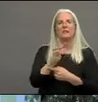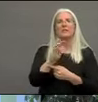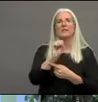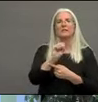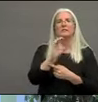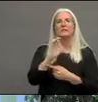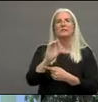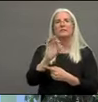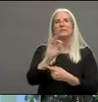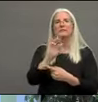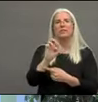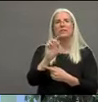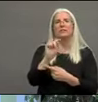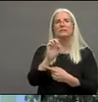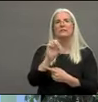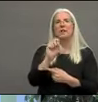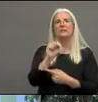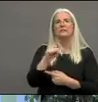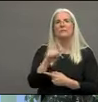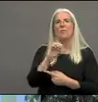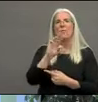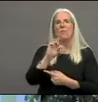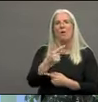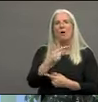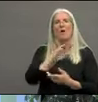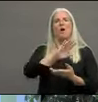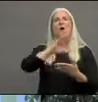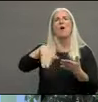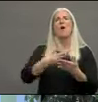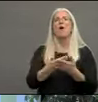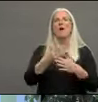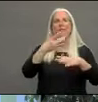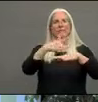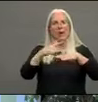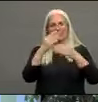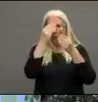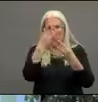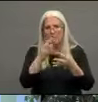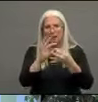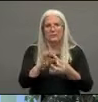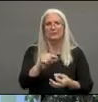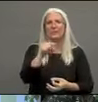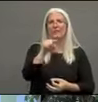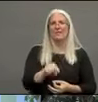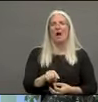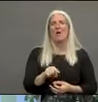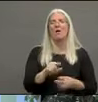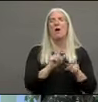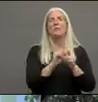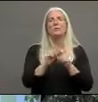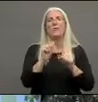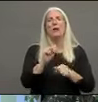and for all things COVID related you want to visit sccgov.org/coronavirus